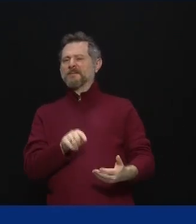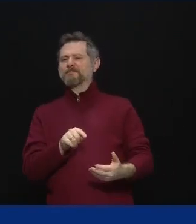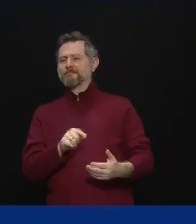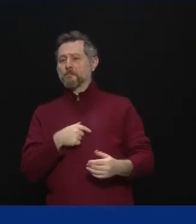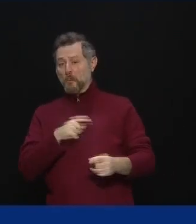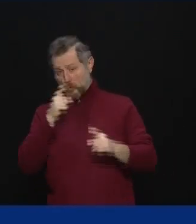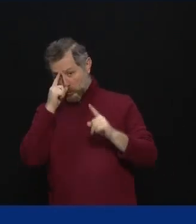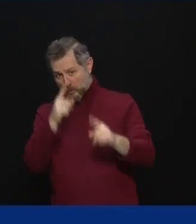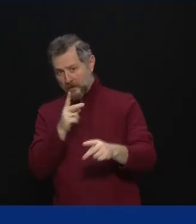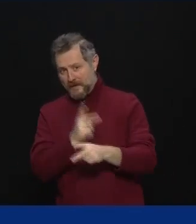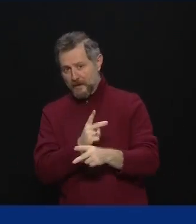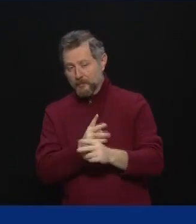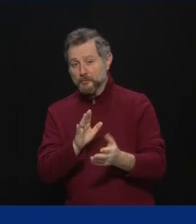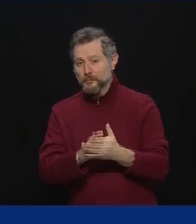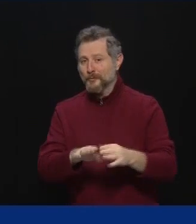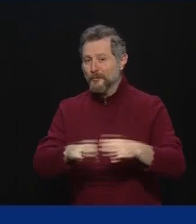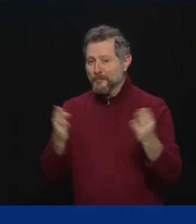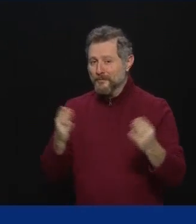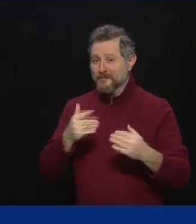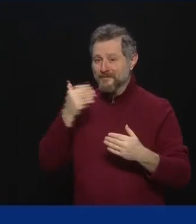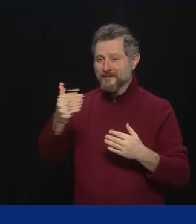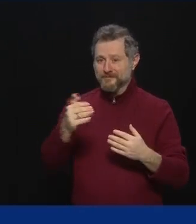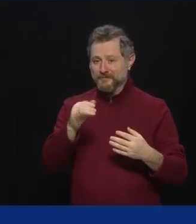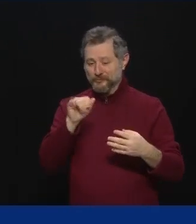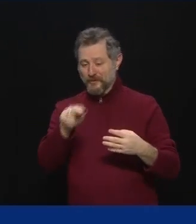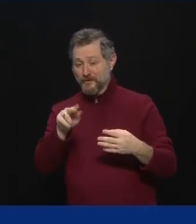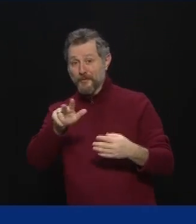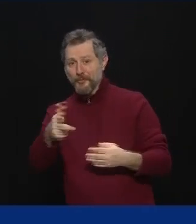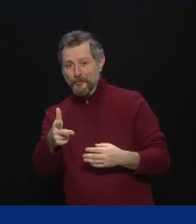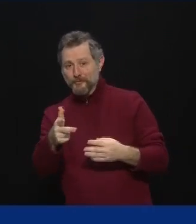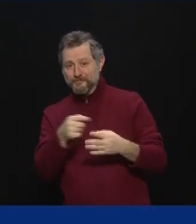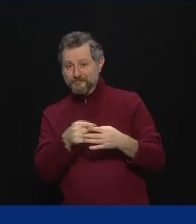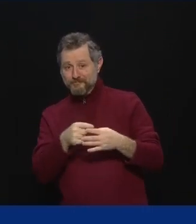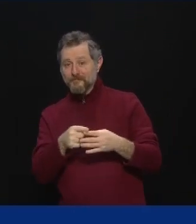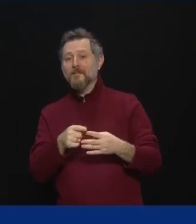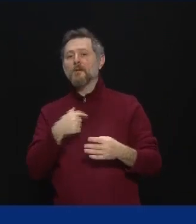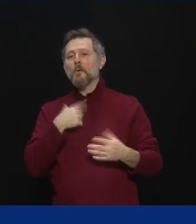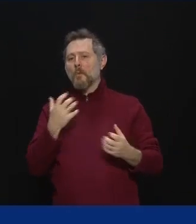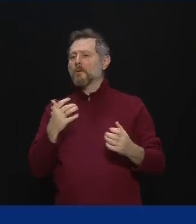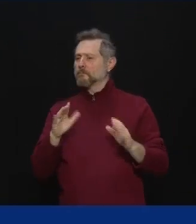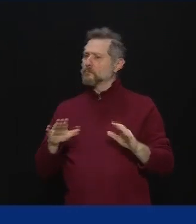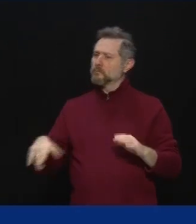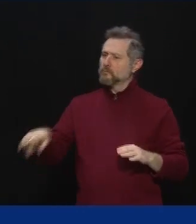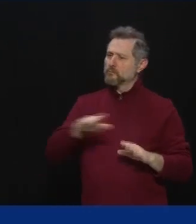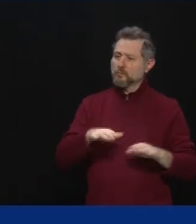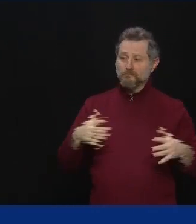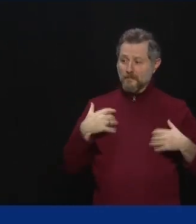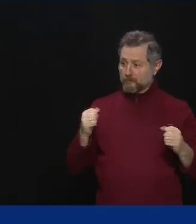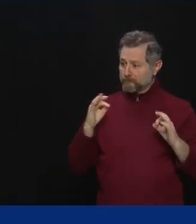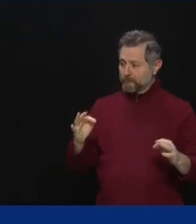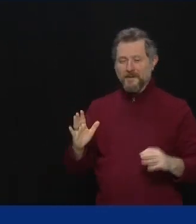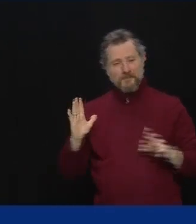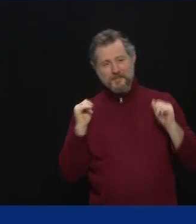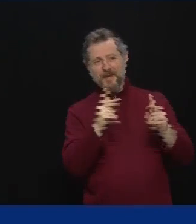VISITING GRANDPARENTS. THERE IS A LOT OF DATA WE SAW COMING AND WANT TO KEEP OUR SCHOOLS OPEN WHEN THEY'RE